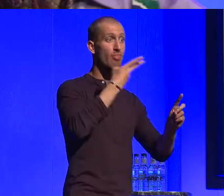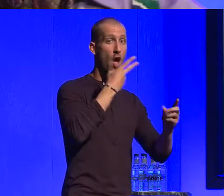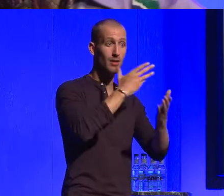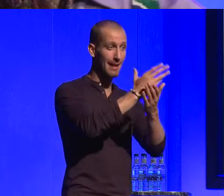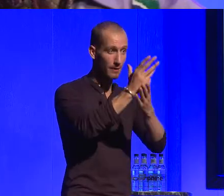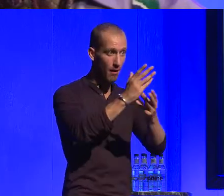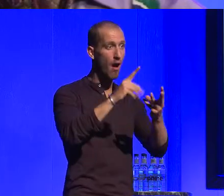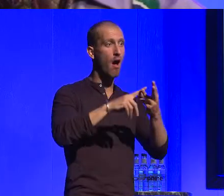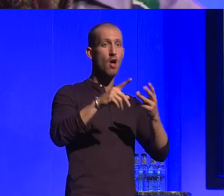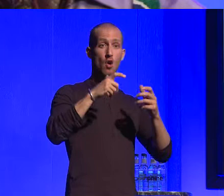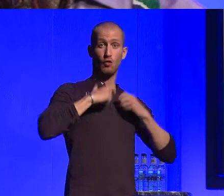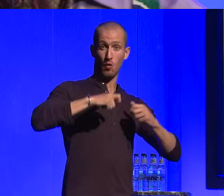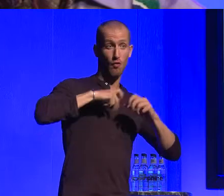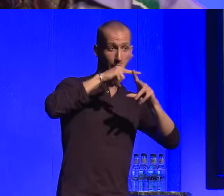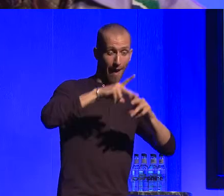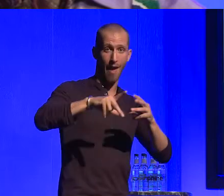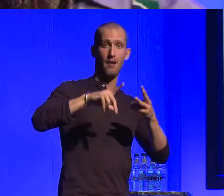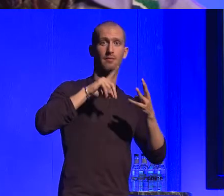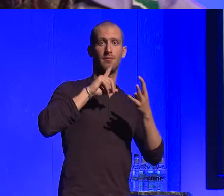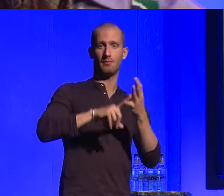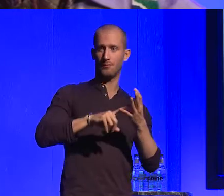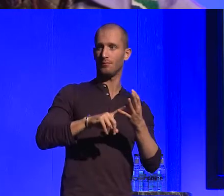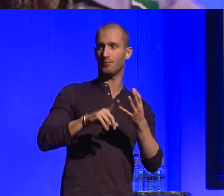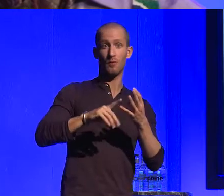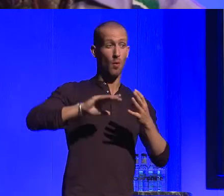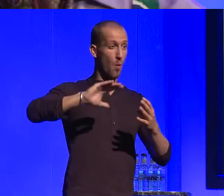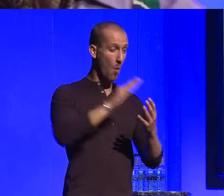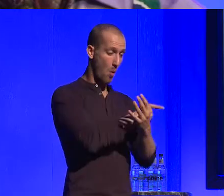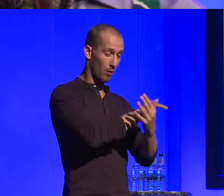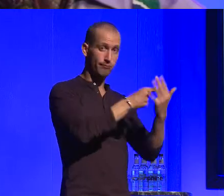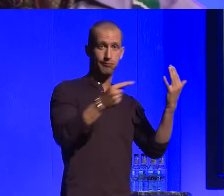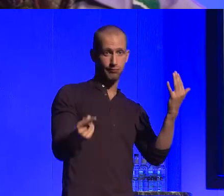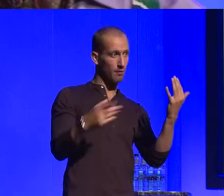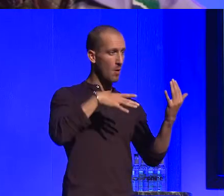social care, to really make sure that we have a health service that meets the needs of every